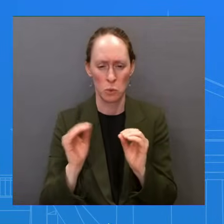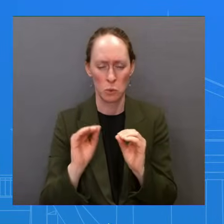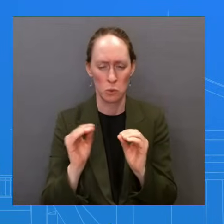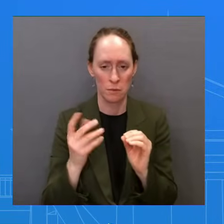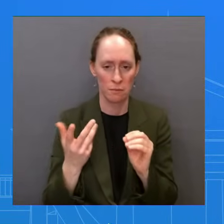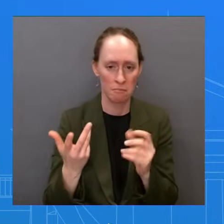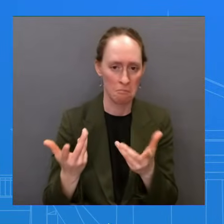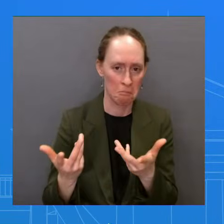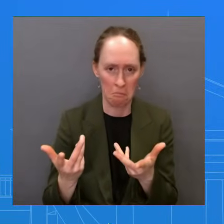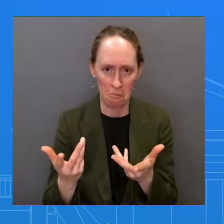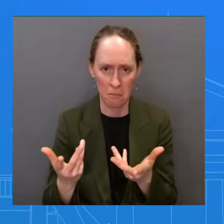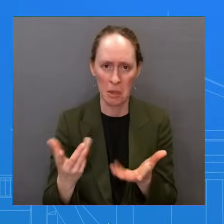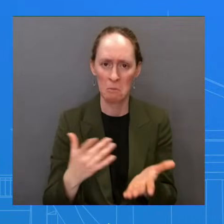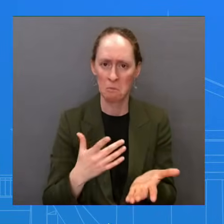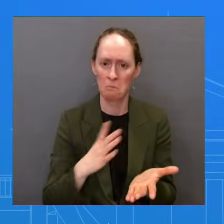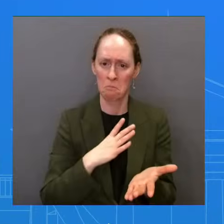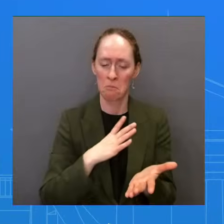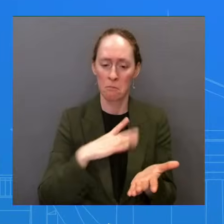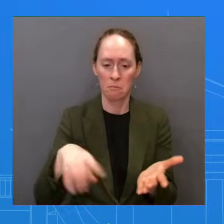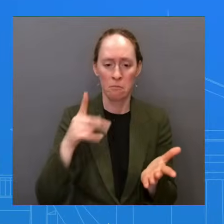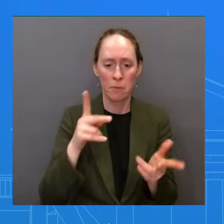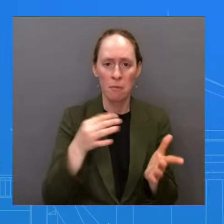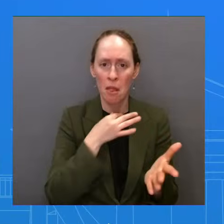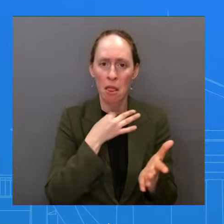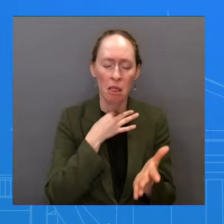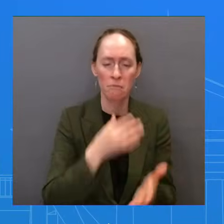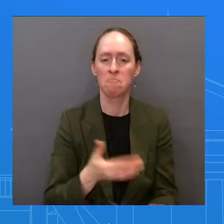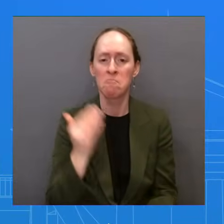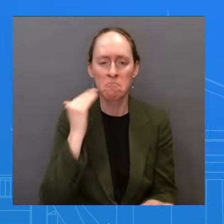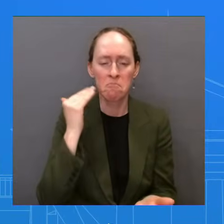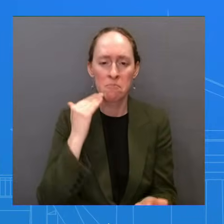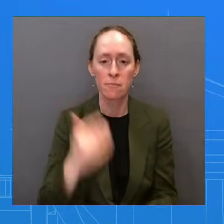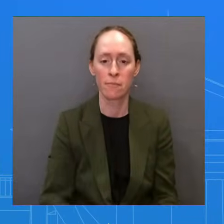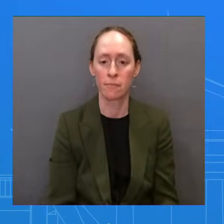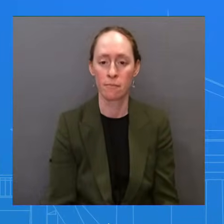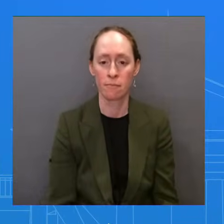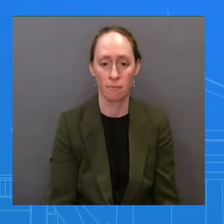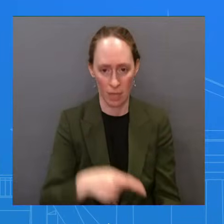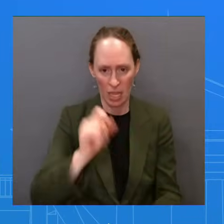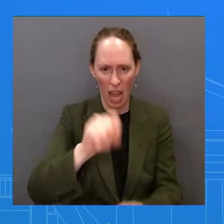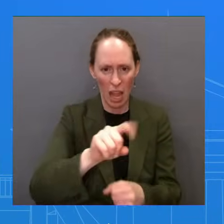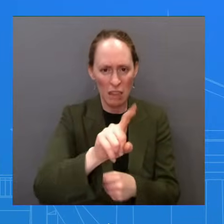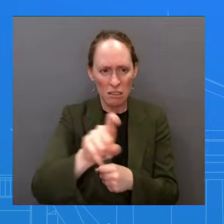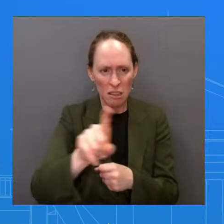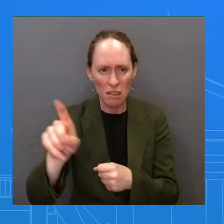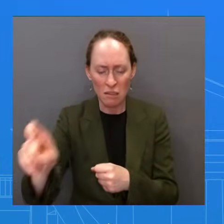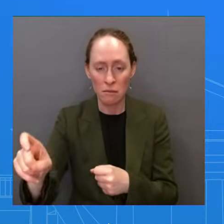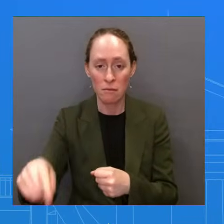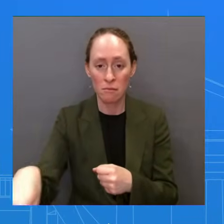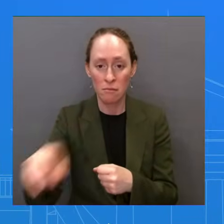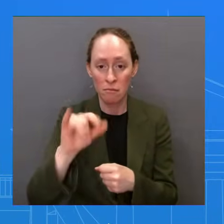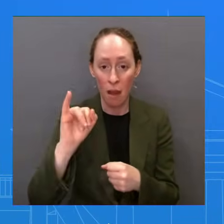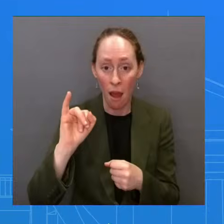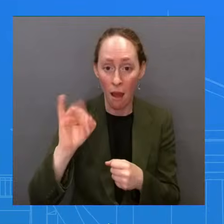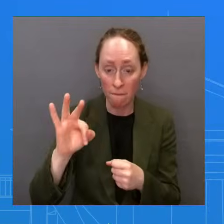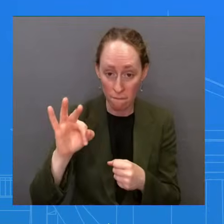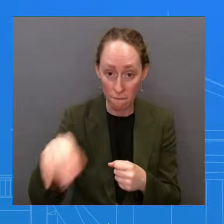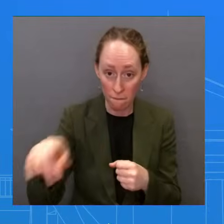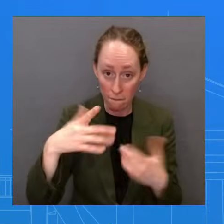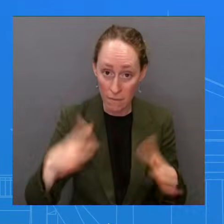I would certainly ask their respective offices to see if they accepted the President's offer. But again, you know, this is --